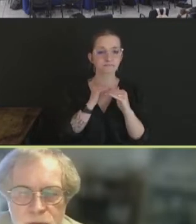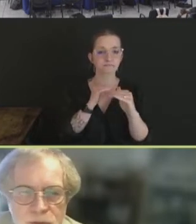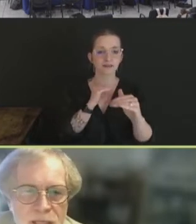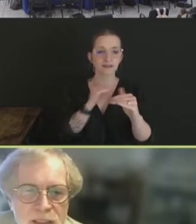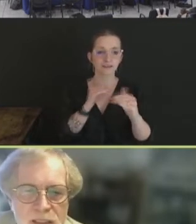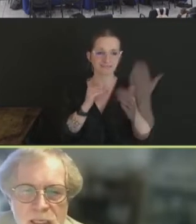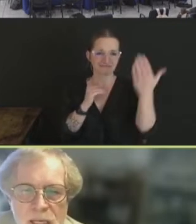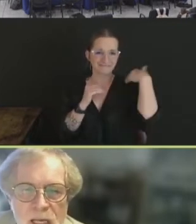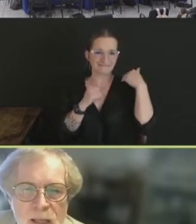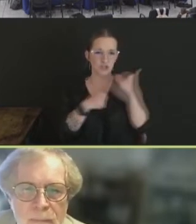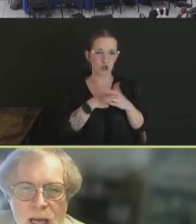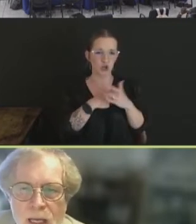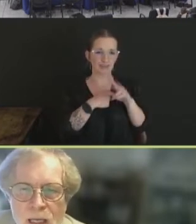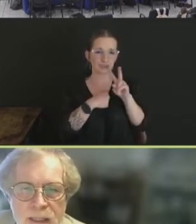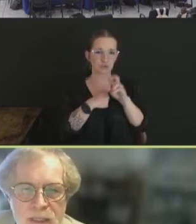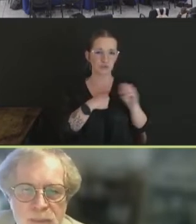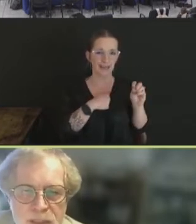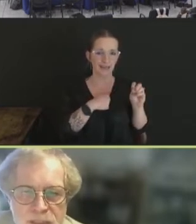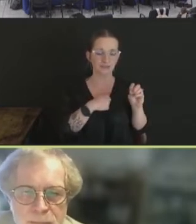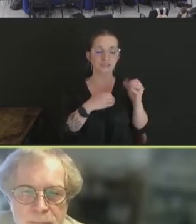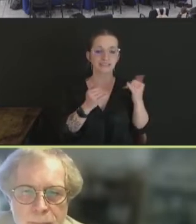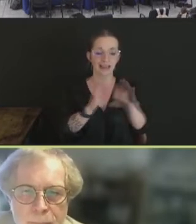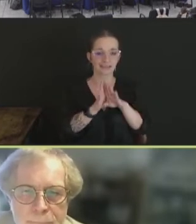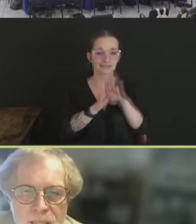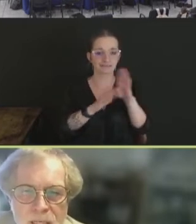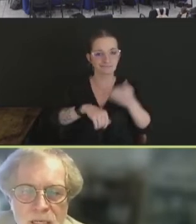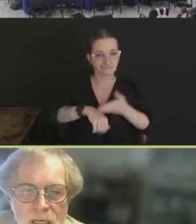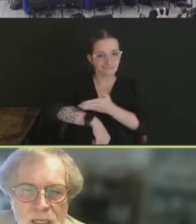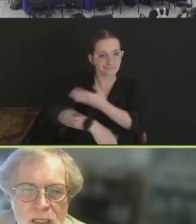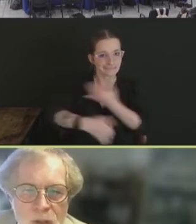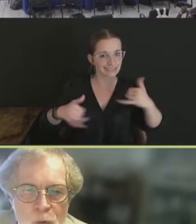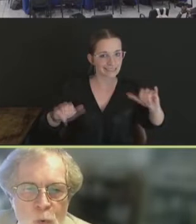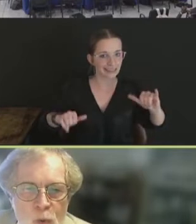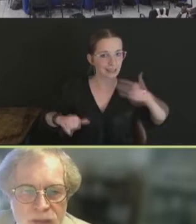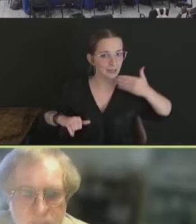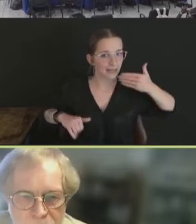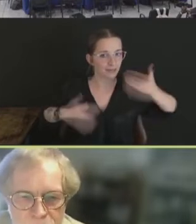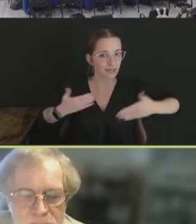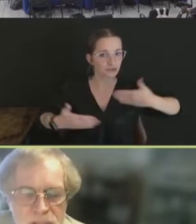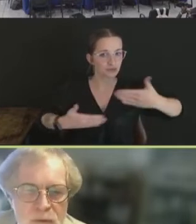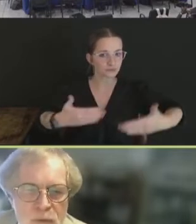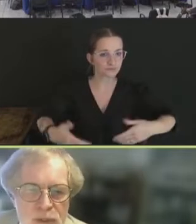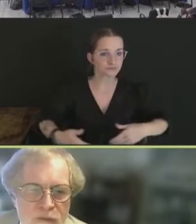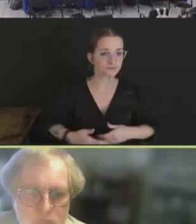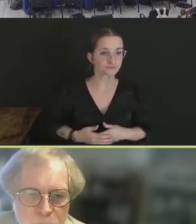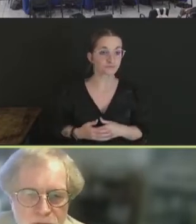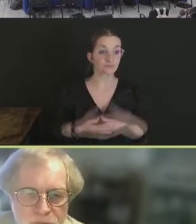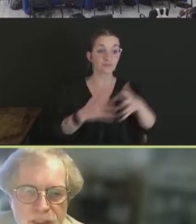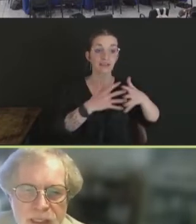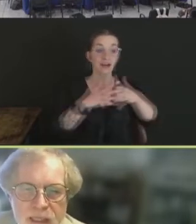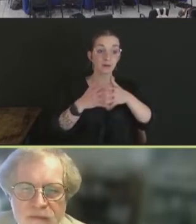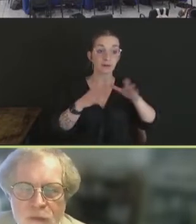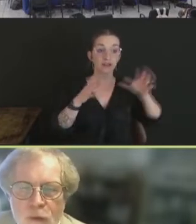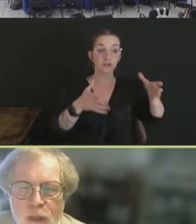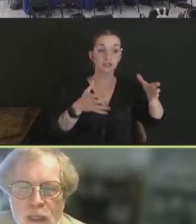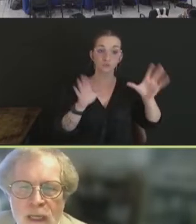2000s. Next please. The Americas were certified polio-free in '94.